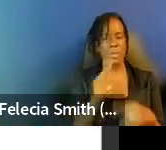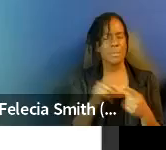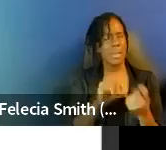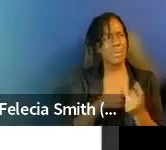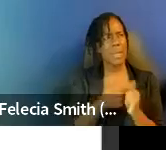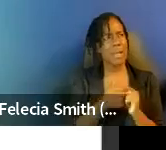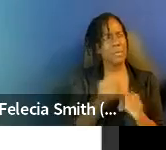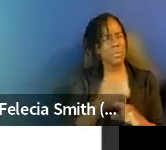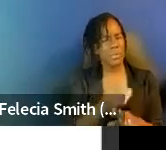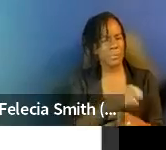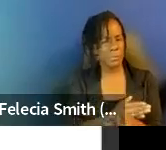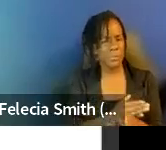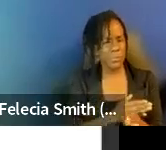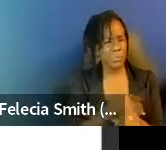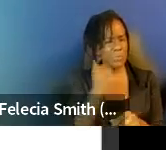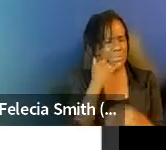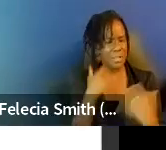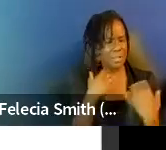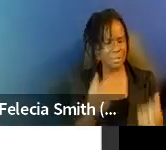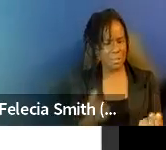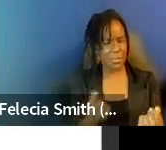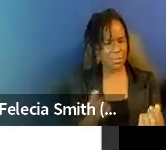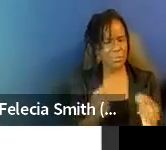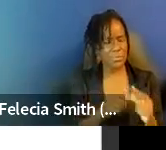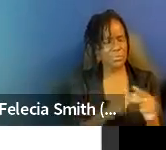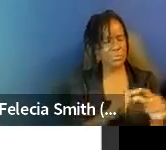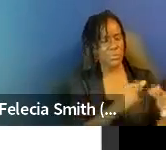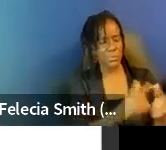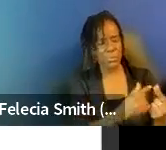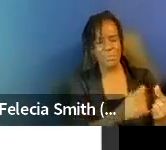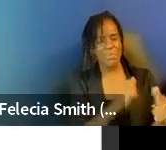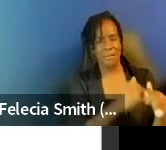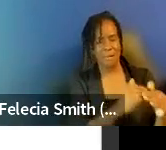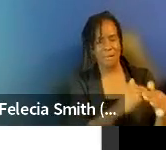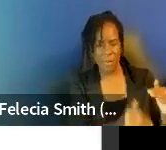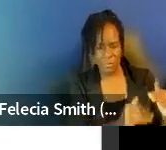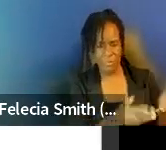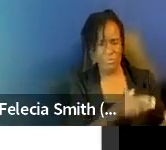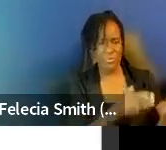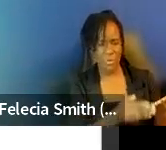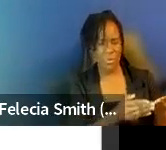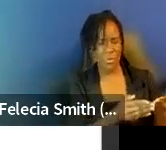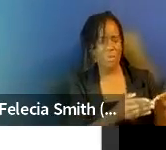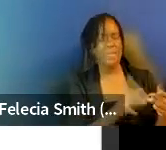encounter. In addition to this, just a few